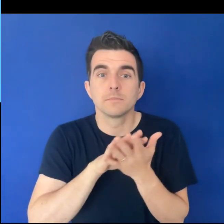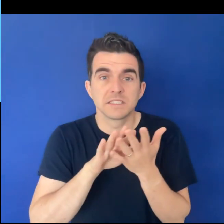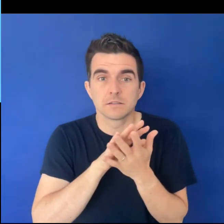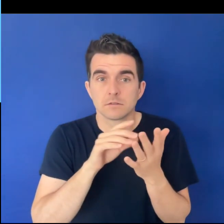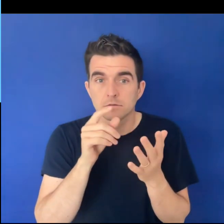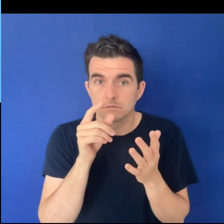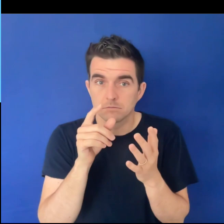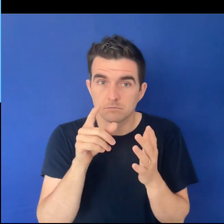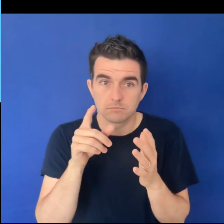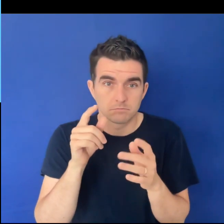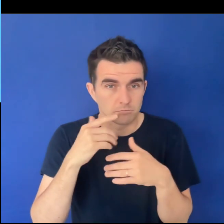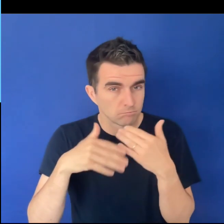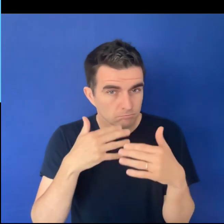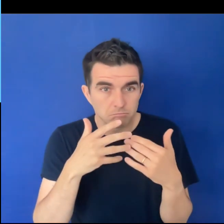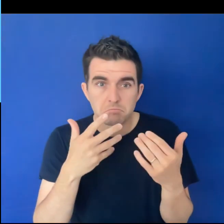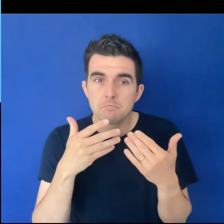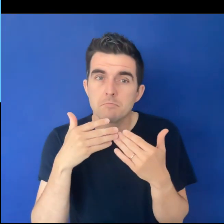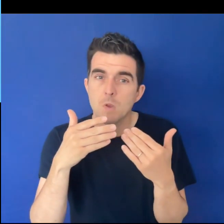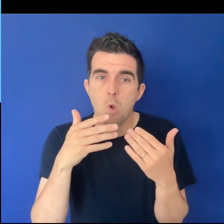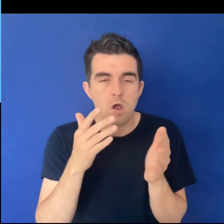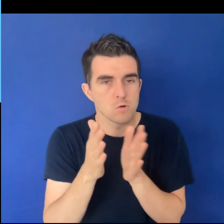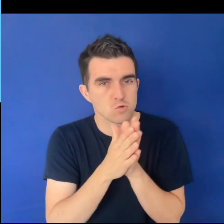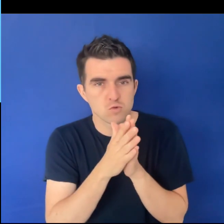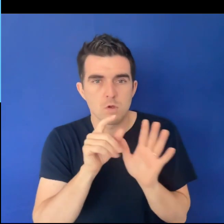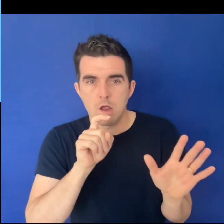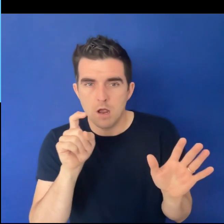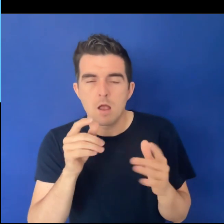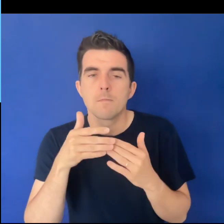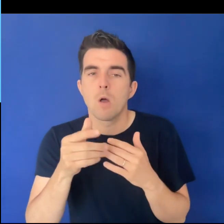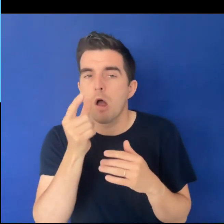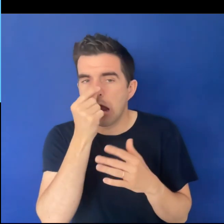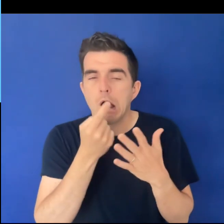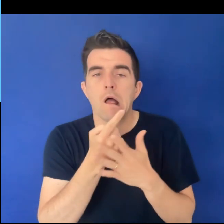change your strategy, it just gives you more leeway for errors by reducing damage taken.